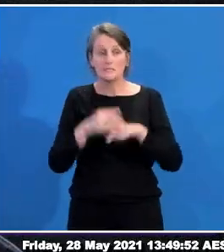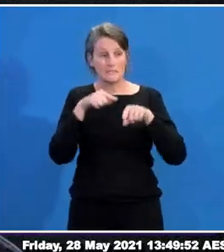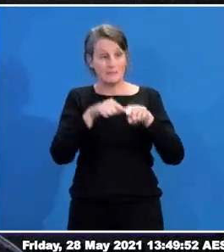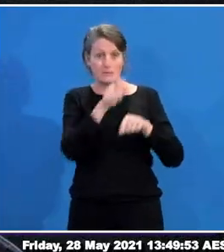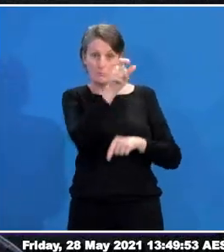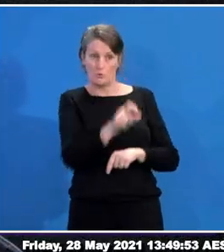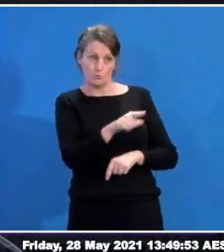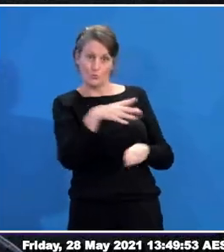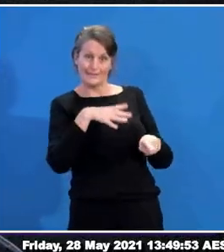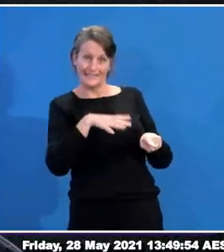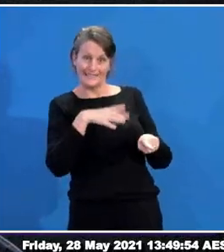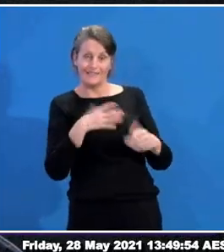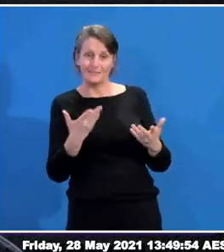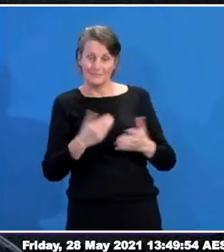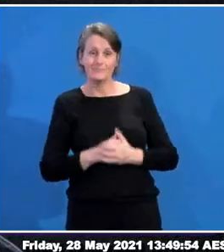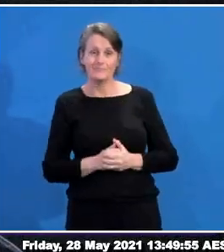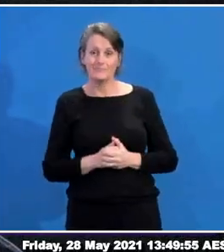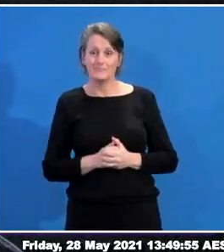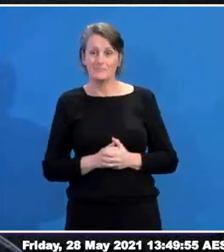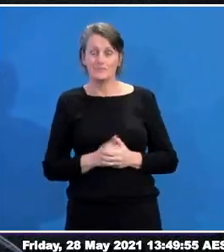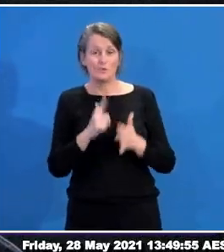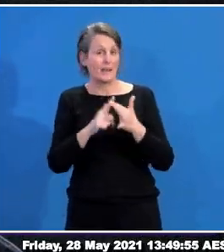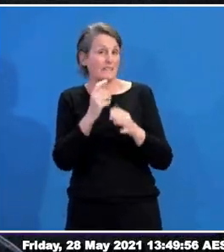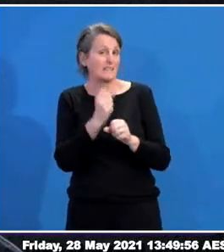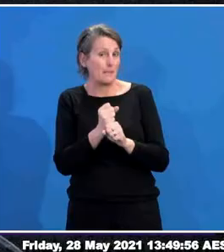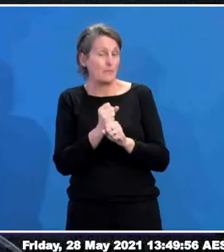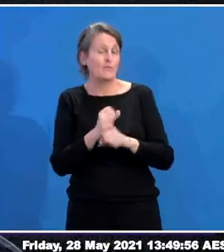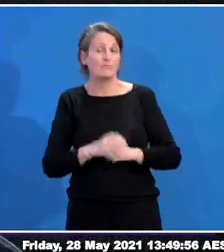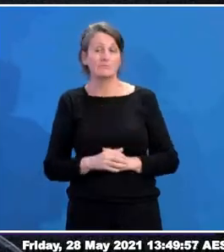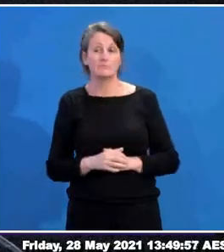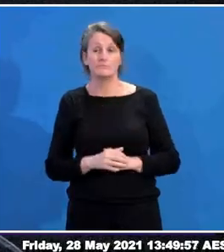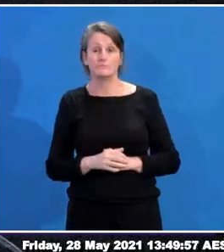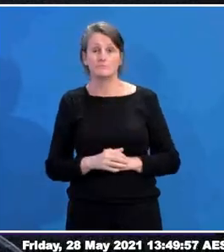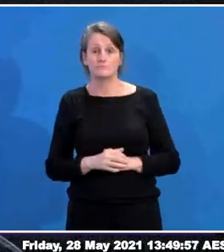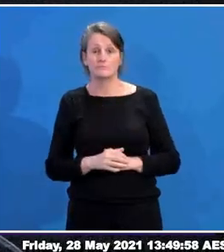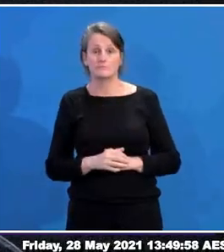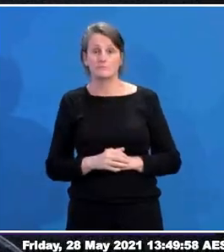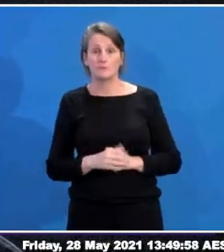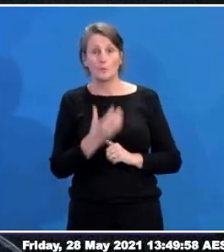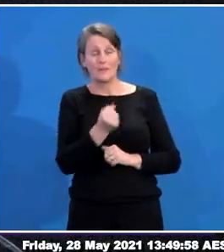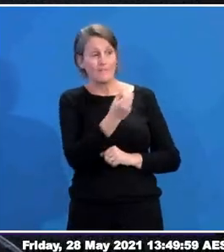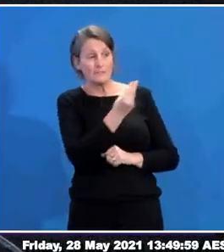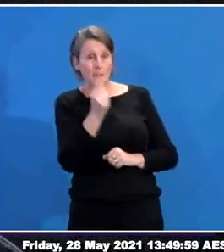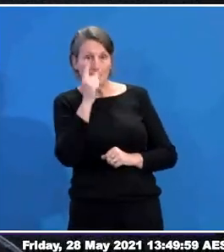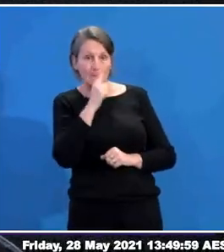So we have increasing liveability, high physical support, robust, there